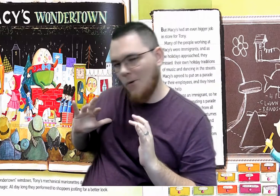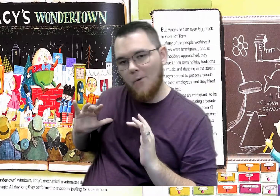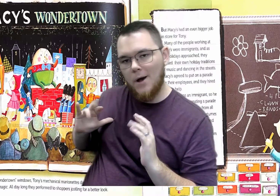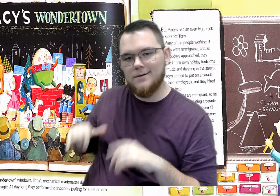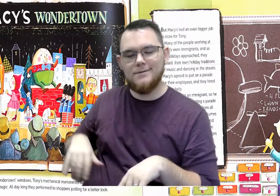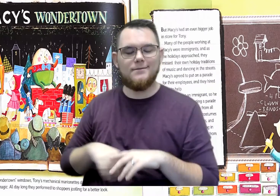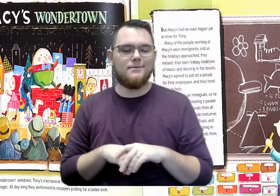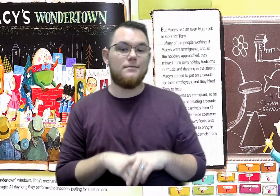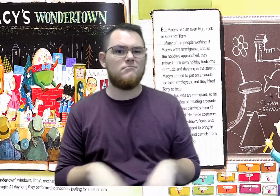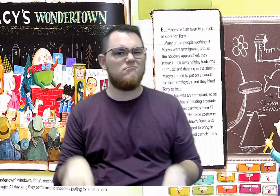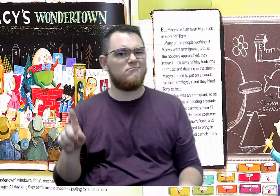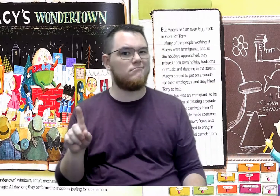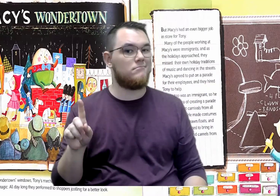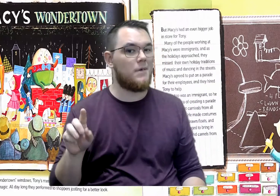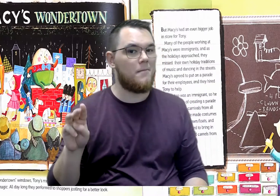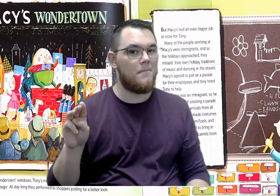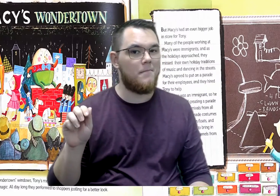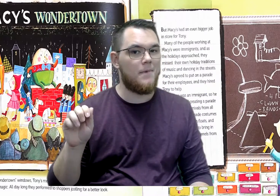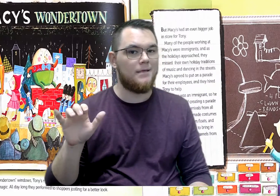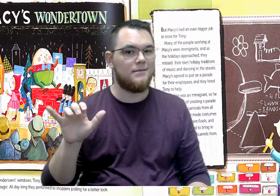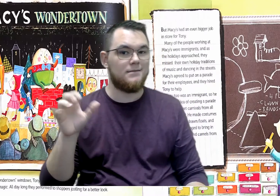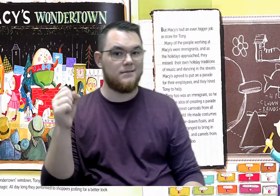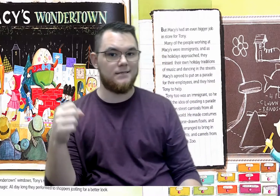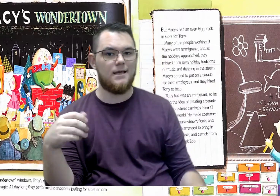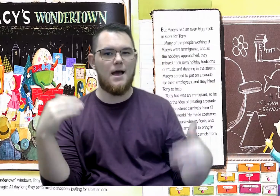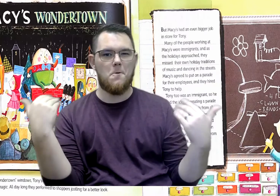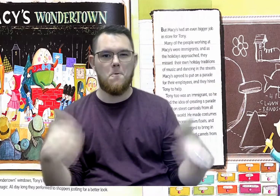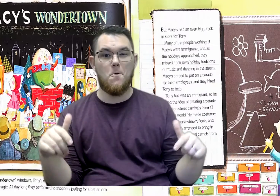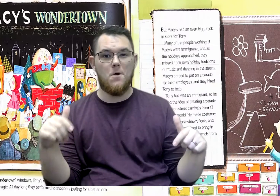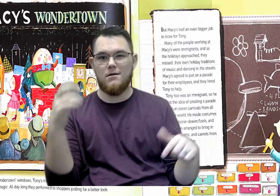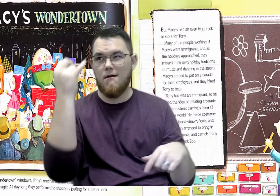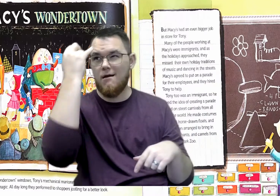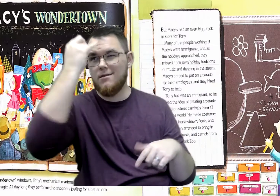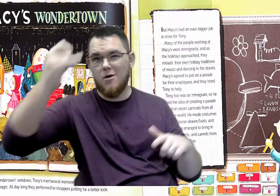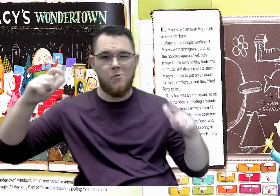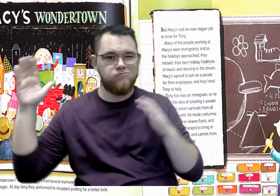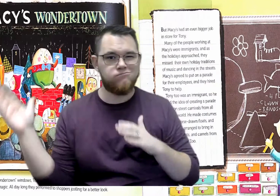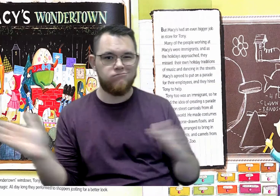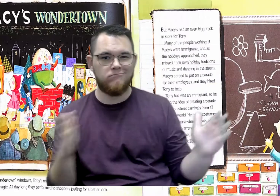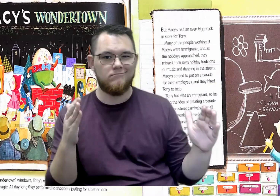But Macy’s had an even bigger job in store for Tony.